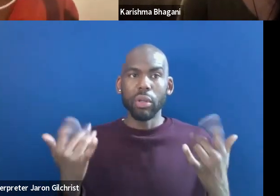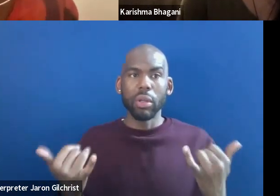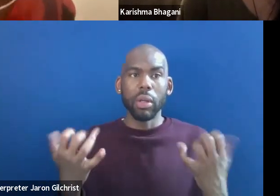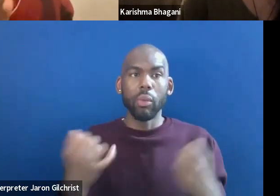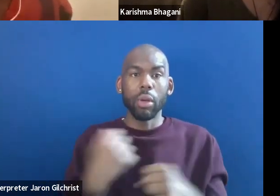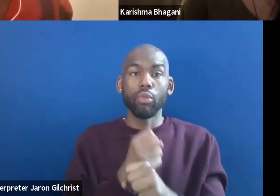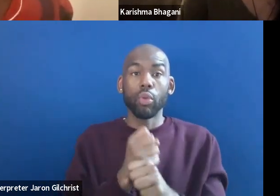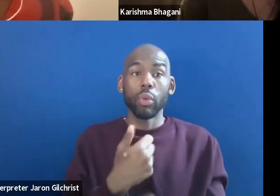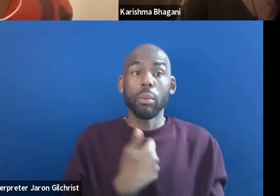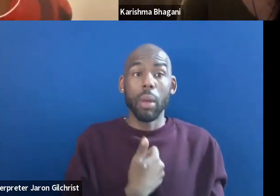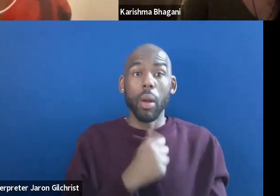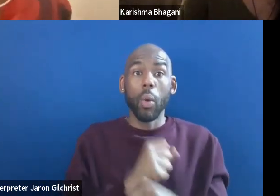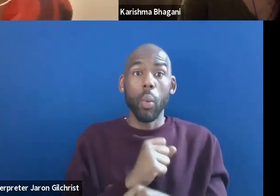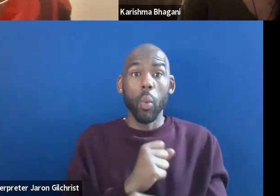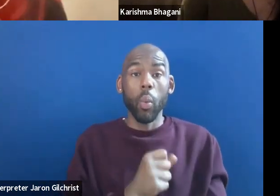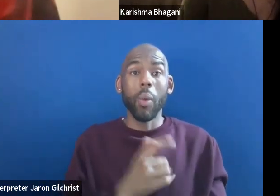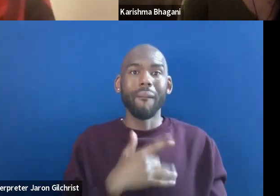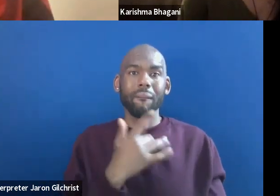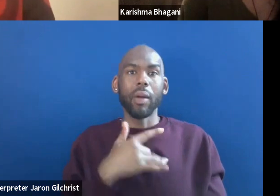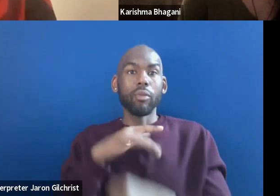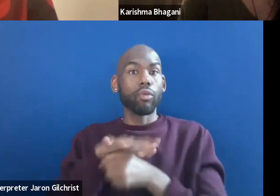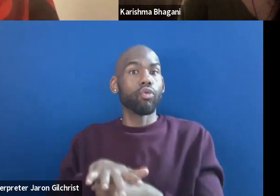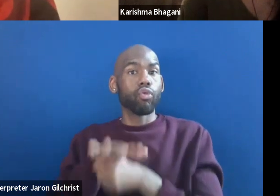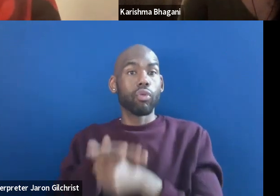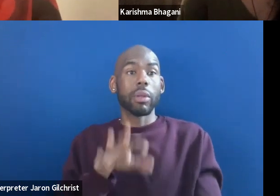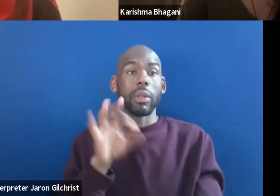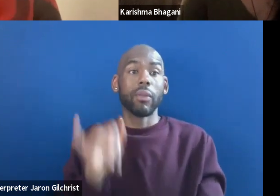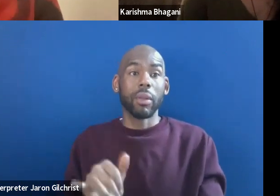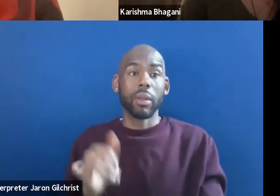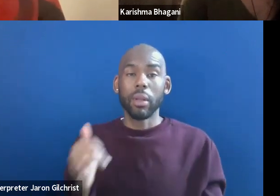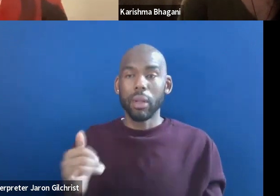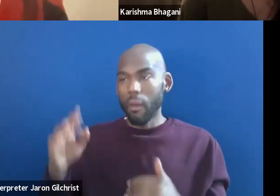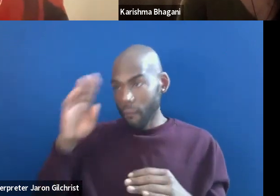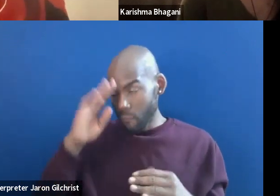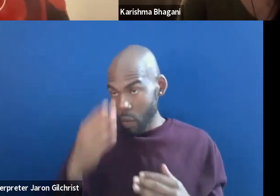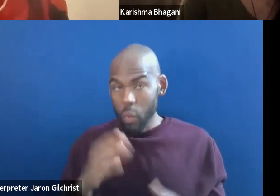and felt the stress of that. Then started to focus on other people's work, you know,